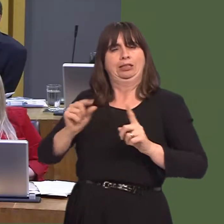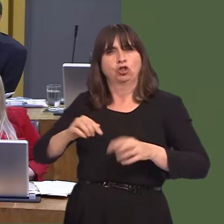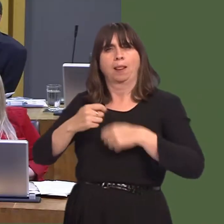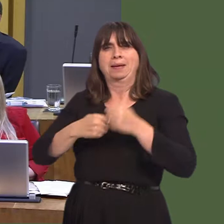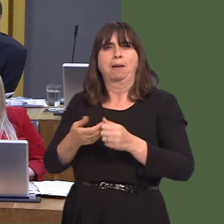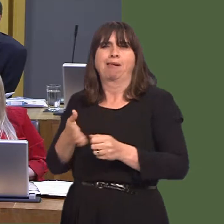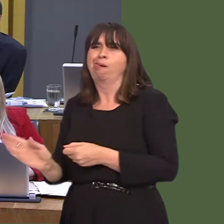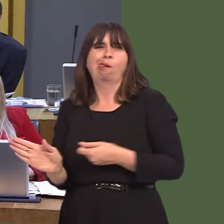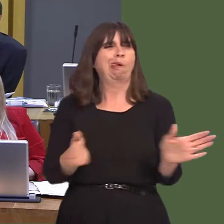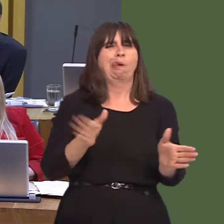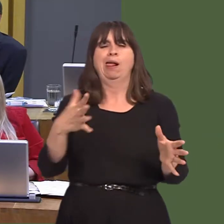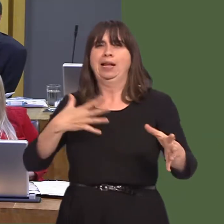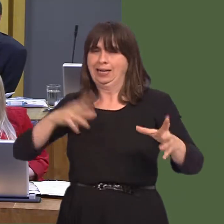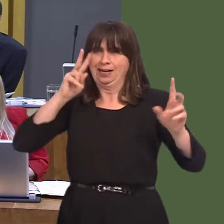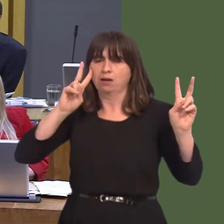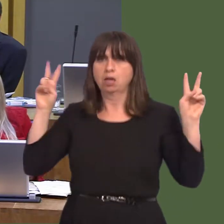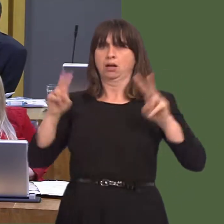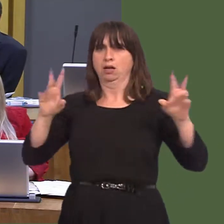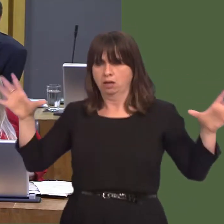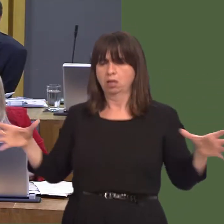rather than taken forward as an opportunity across Government.